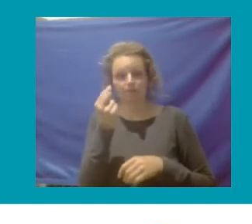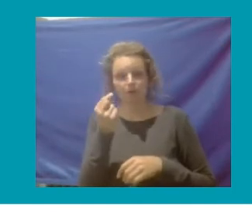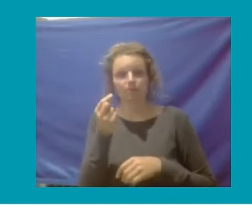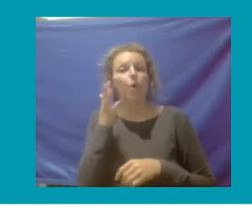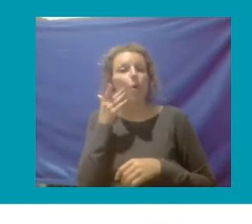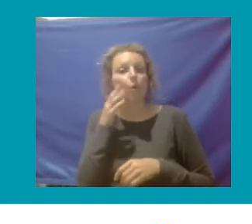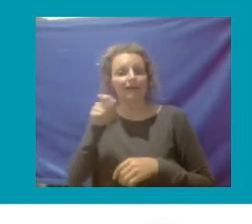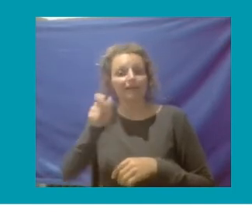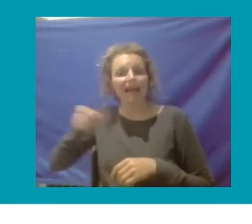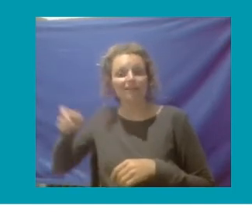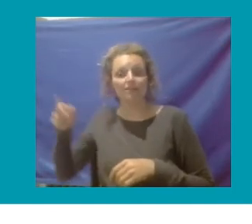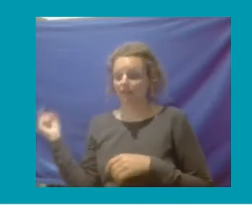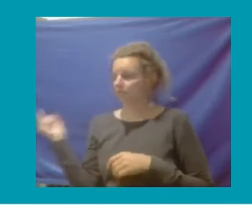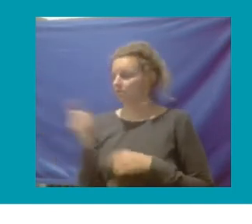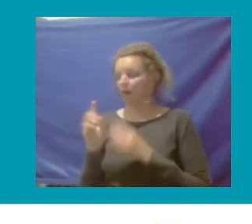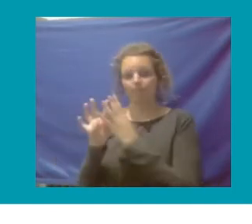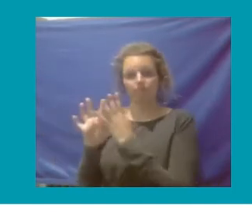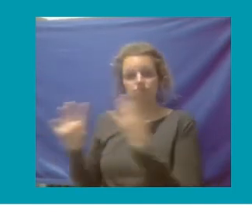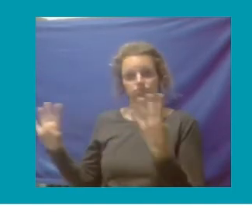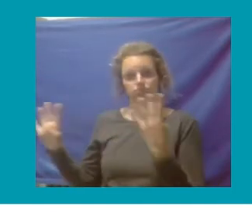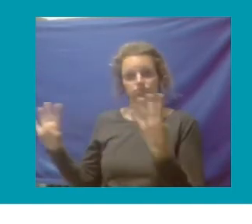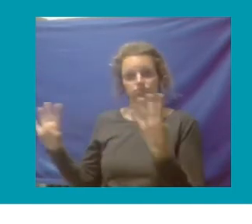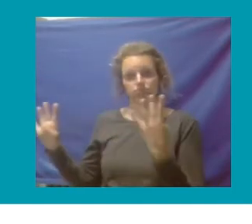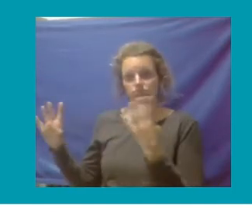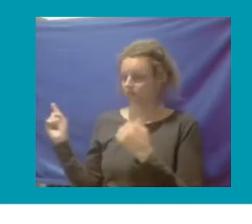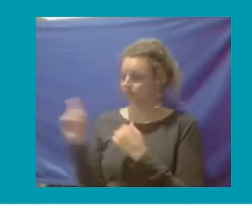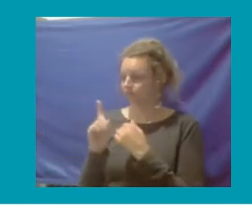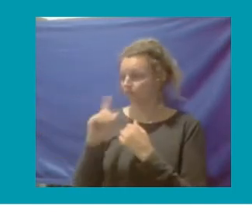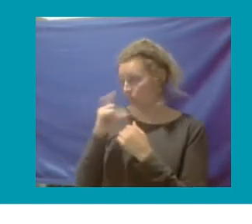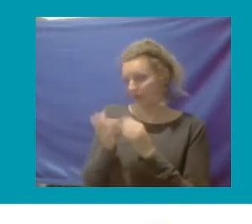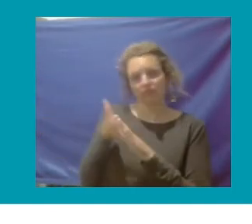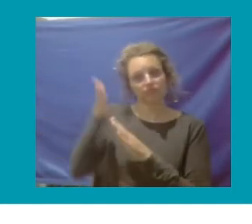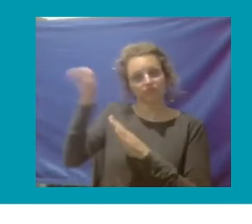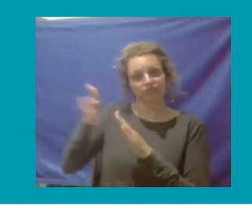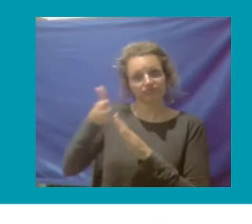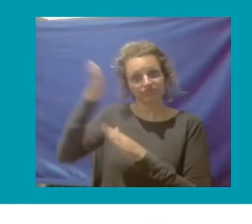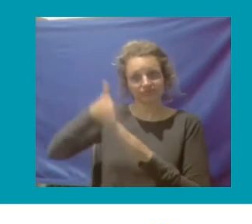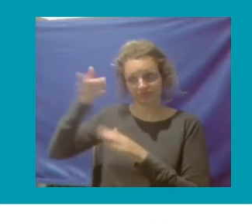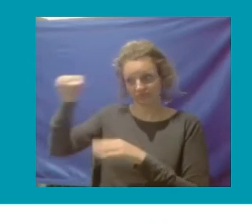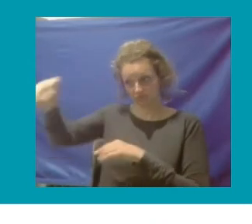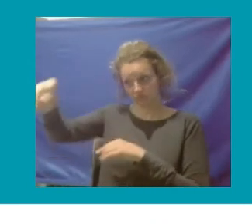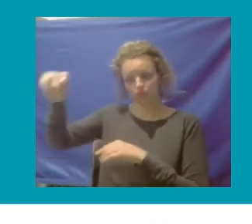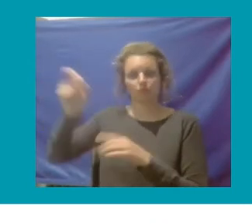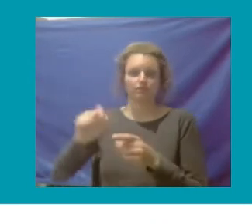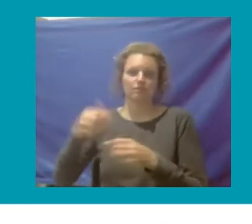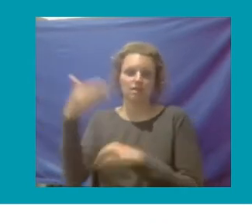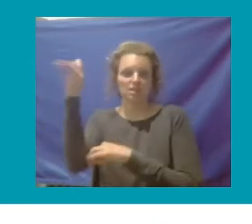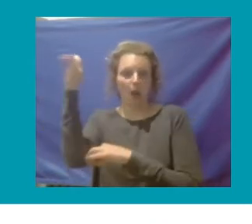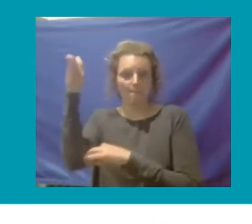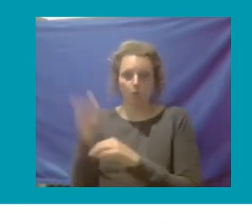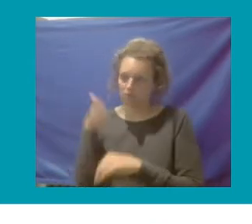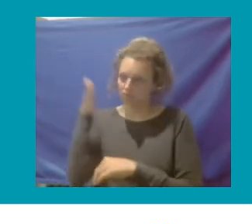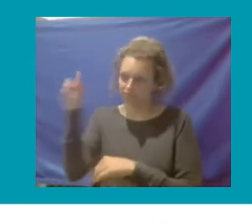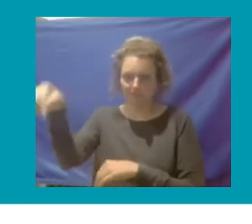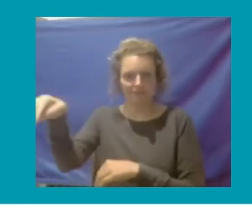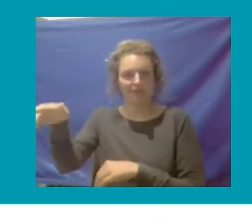or has any updates just drop me a message and we can update it straight away so it's a really simple format.